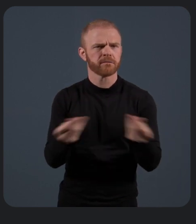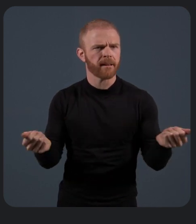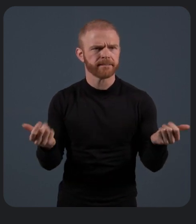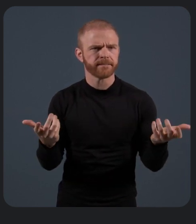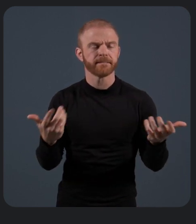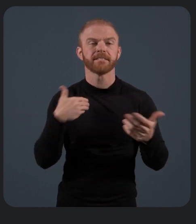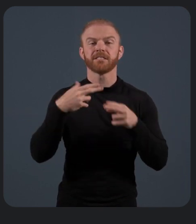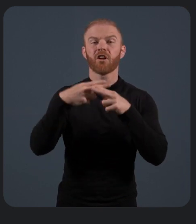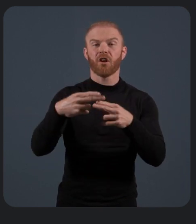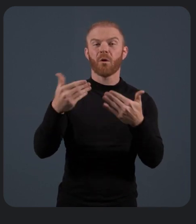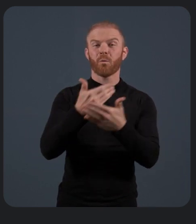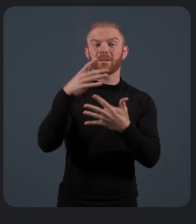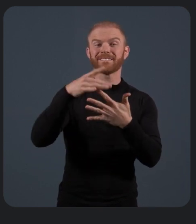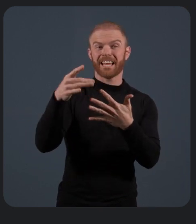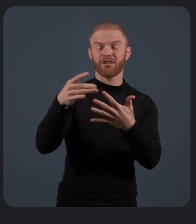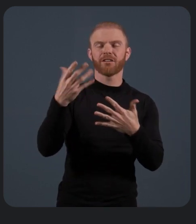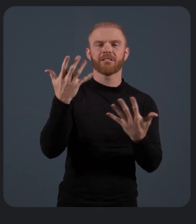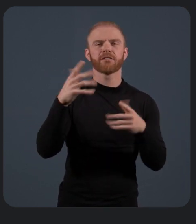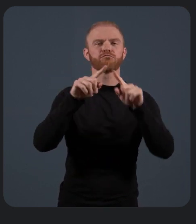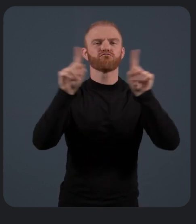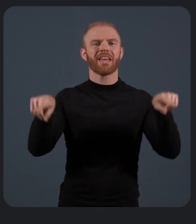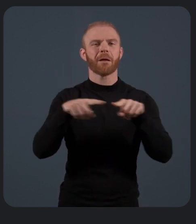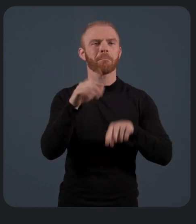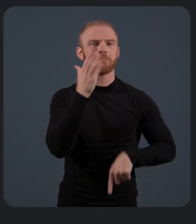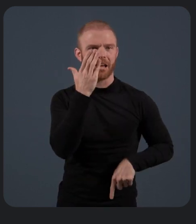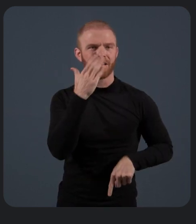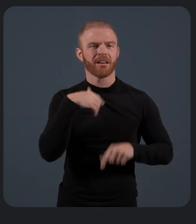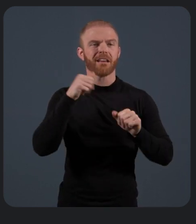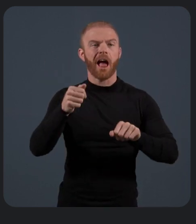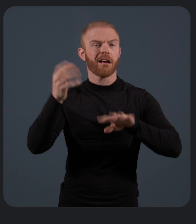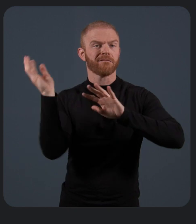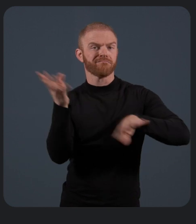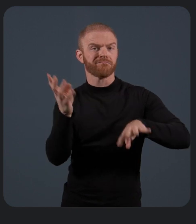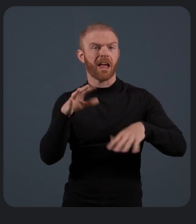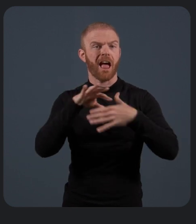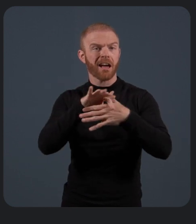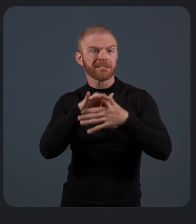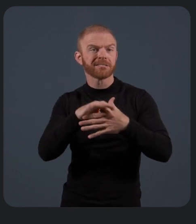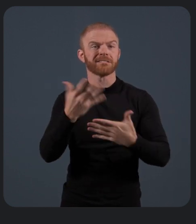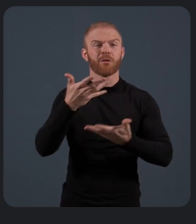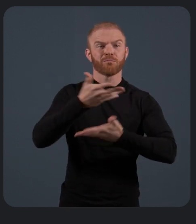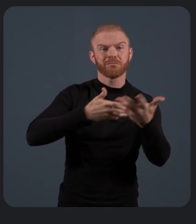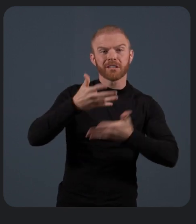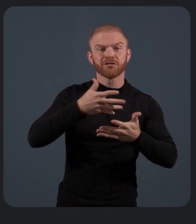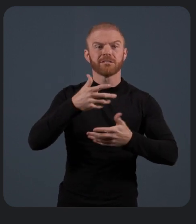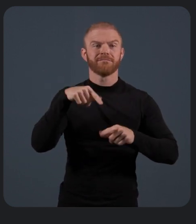called screen mirroring, where we can stream the contents and interactions of a physical device screen